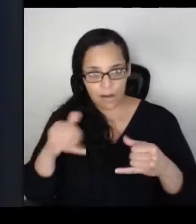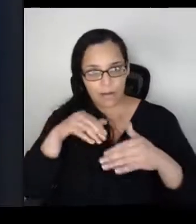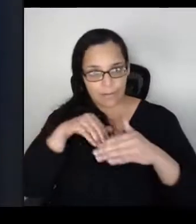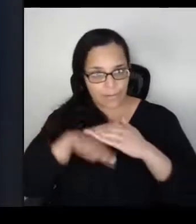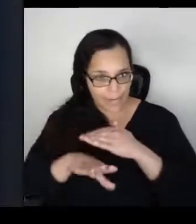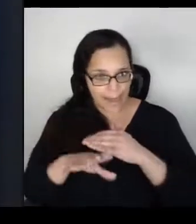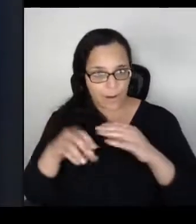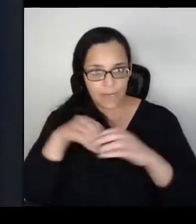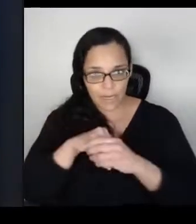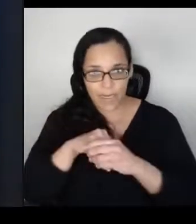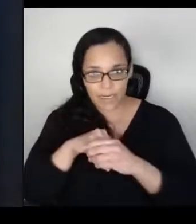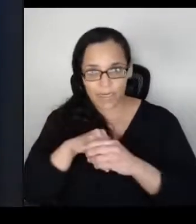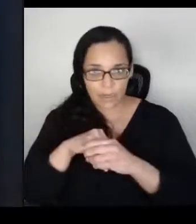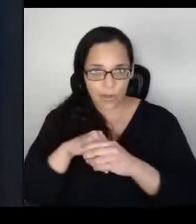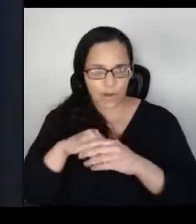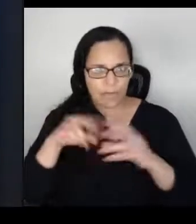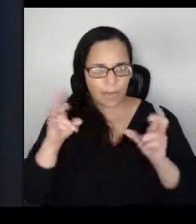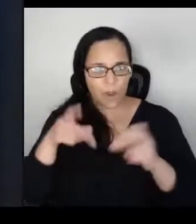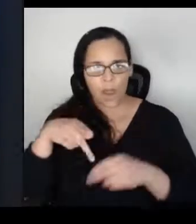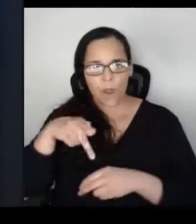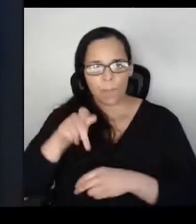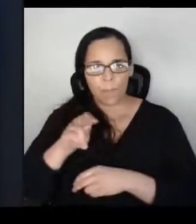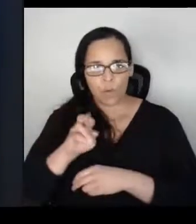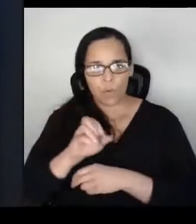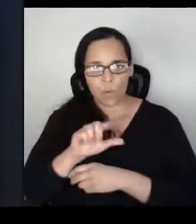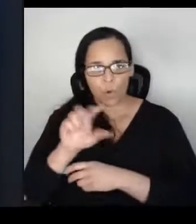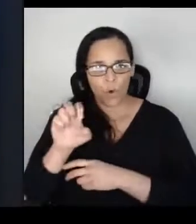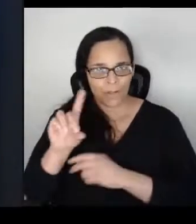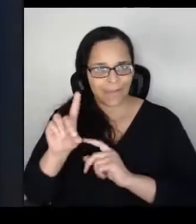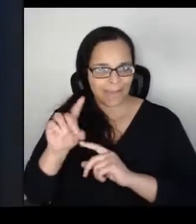which is allowing them to file paperwork for work authorization.